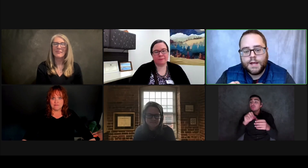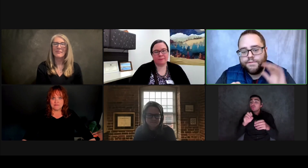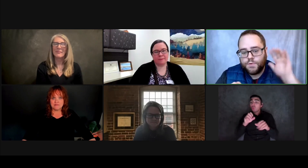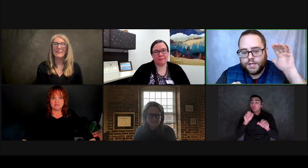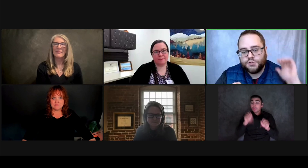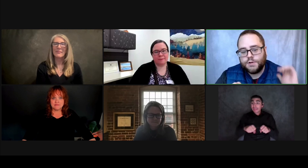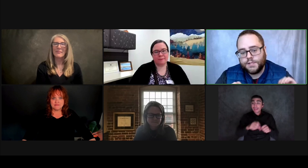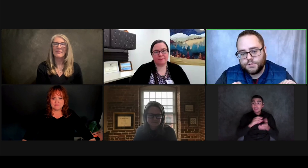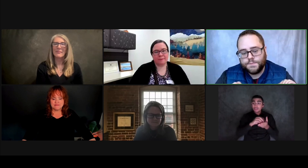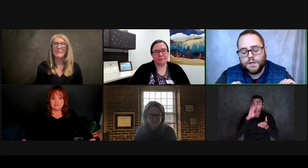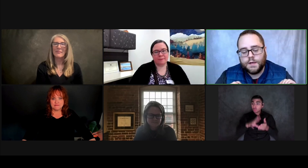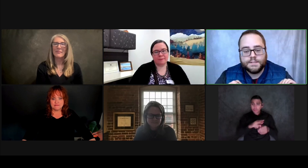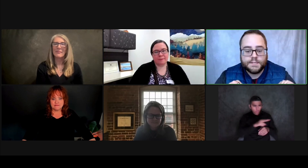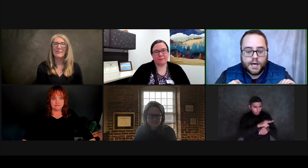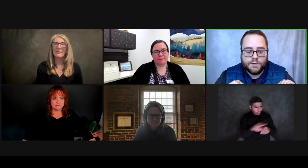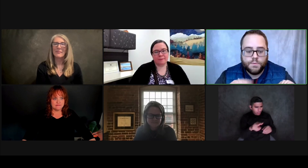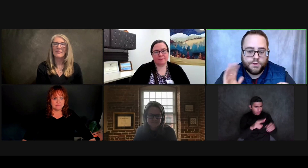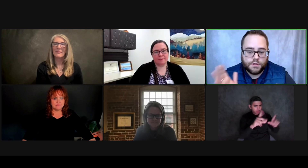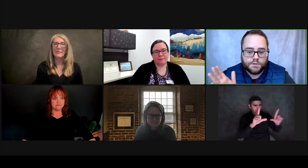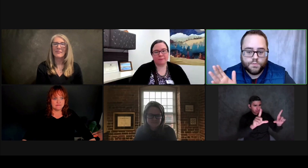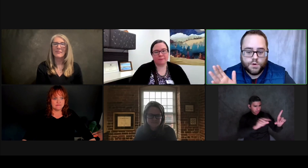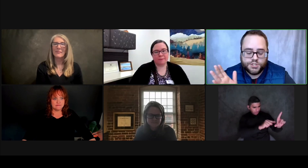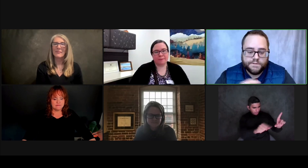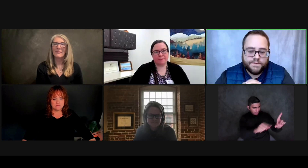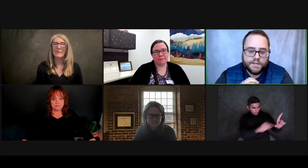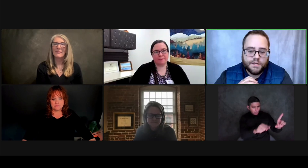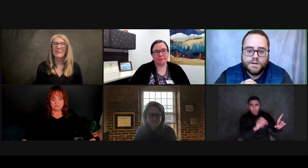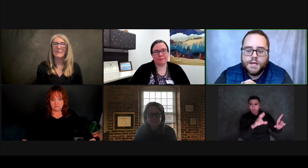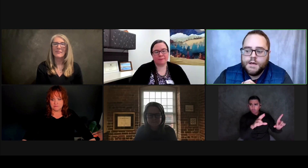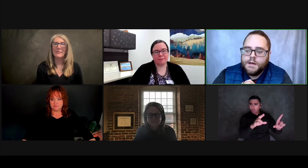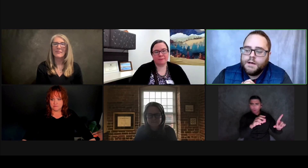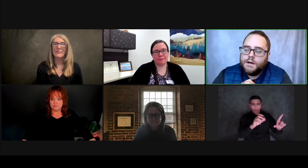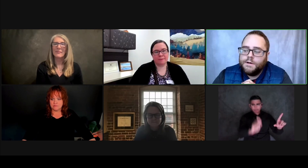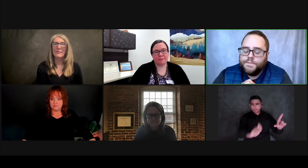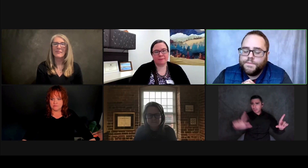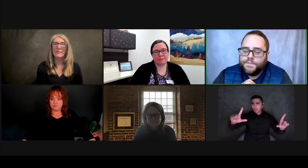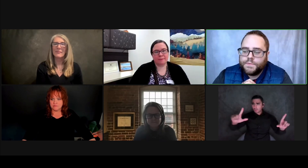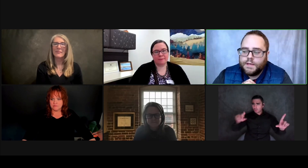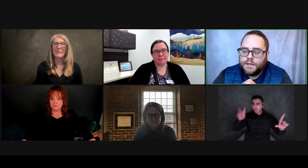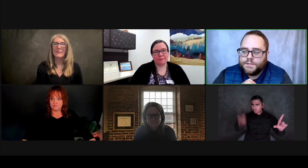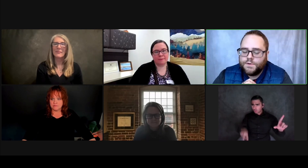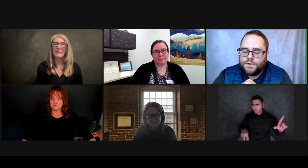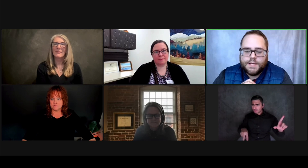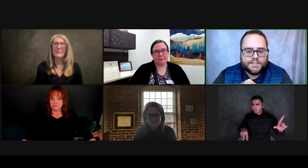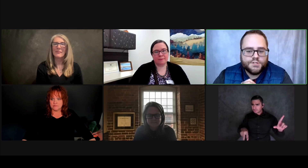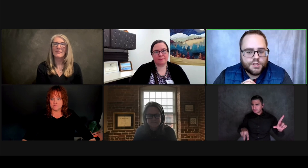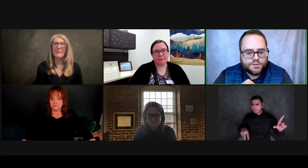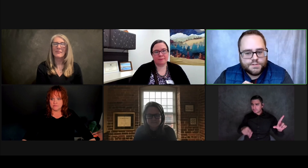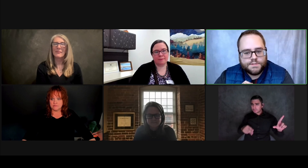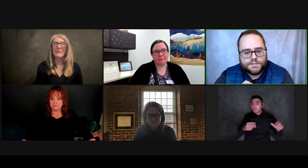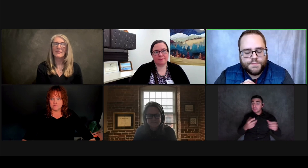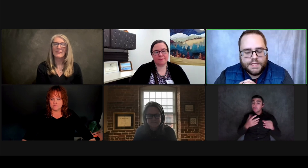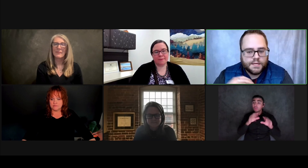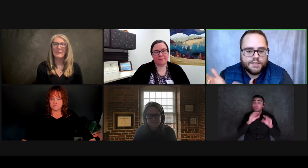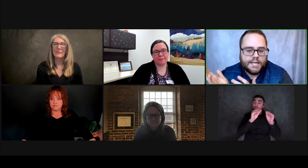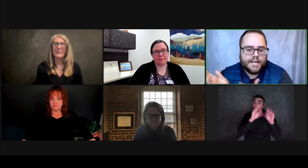a running transcript on the side while they're watching the video. And so as instructors, being the content experts,